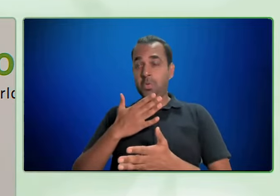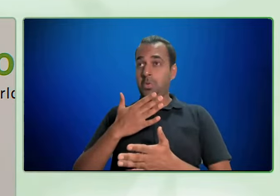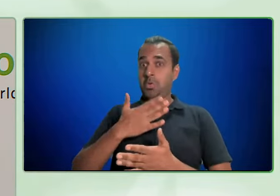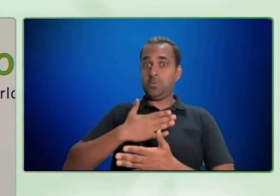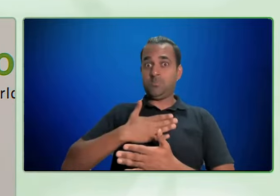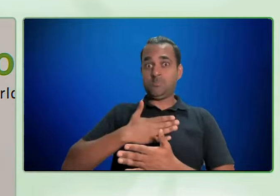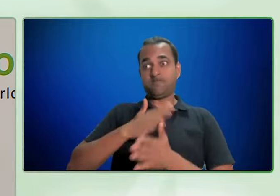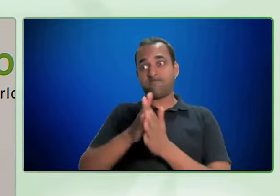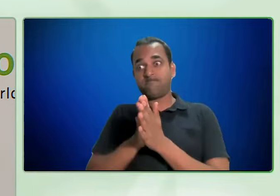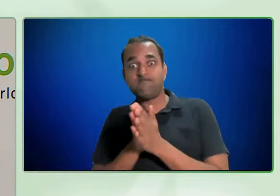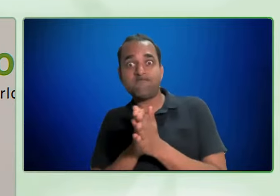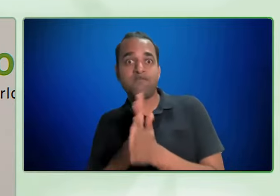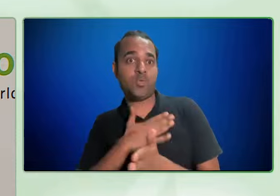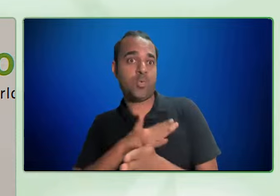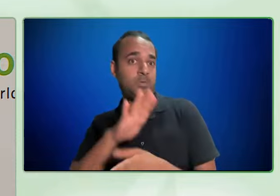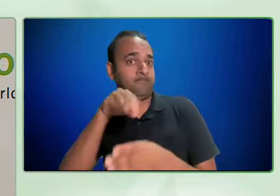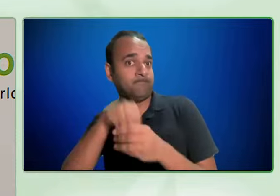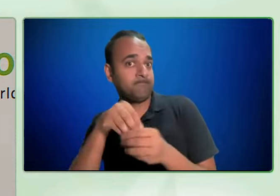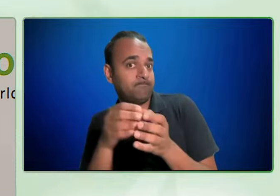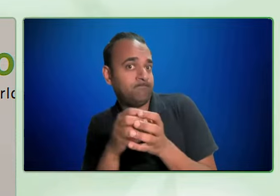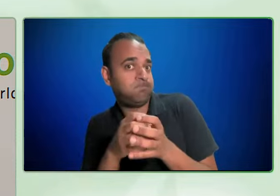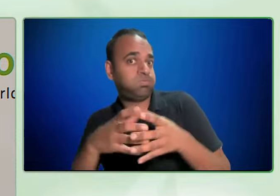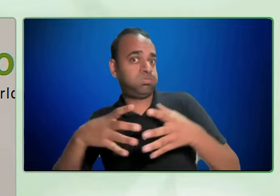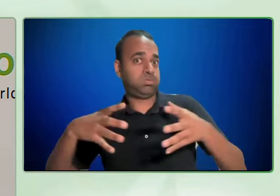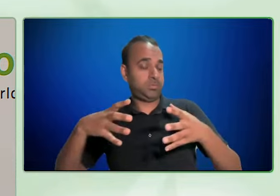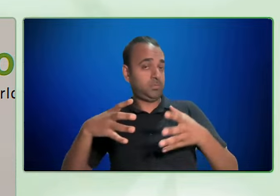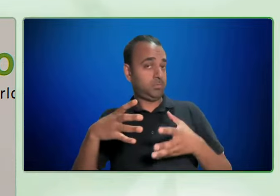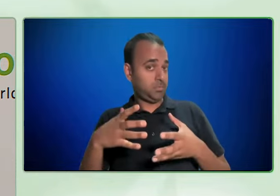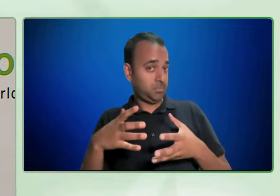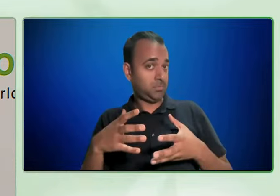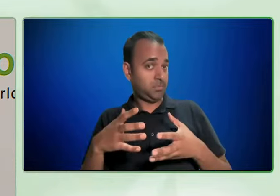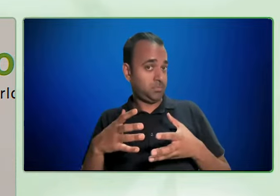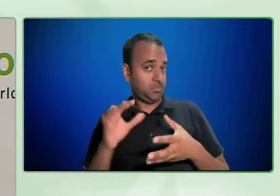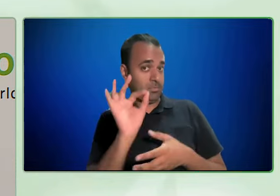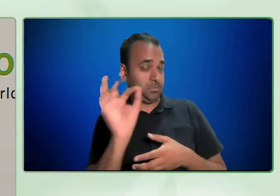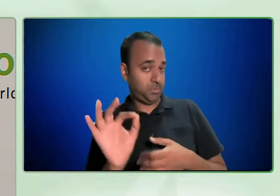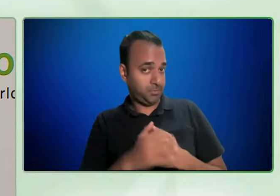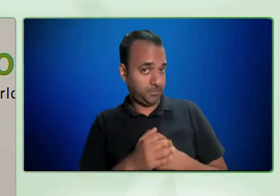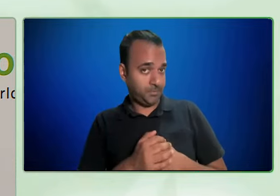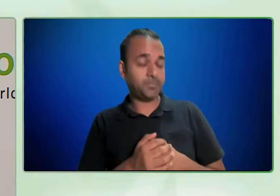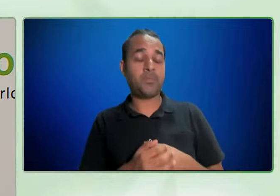There were students interested that dive into it and there are students that do it because they have two.